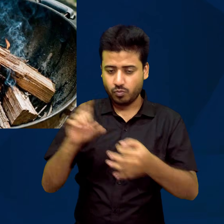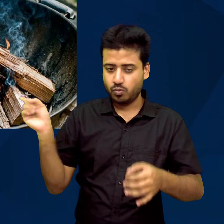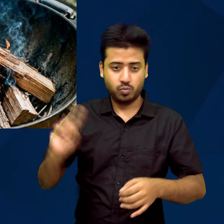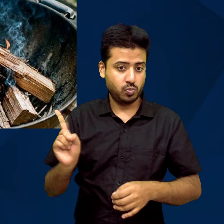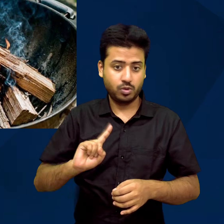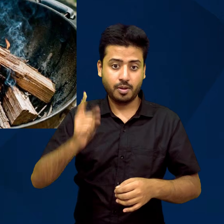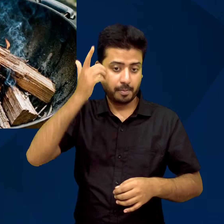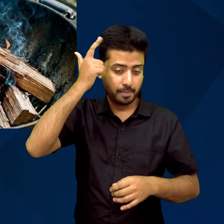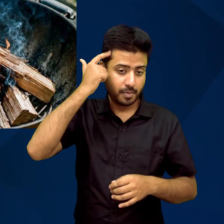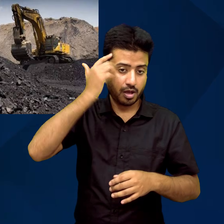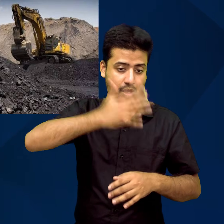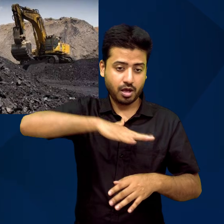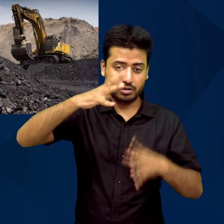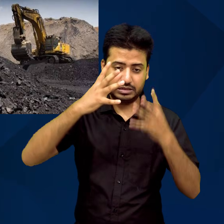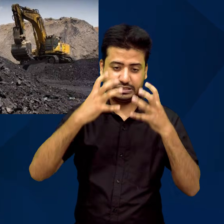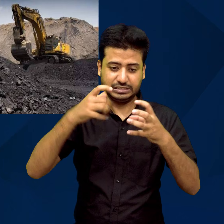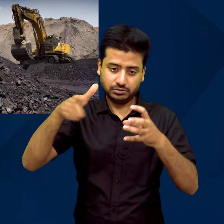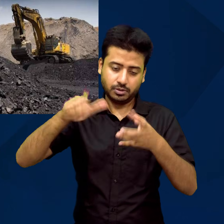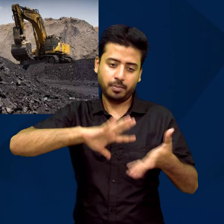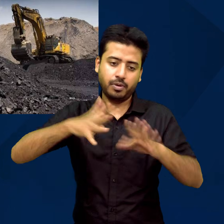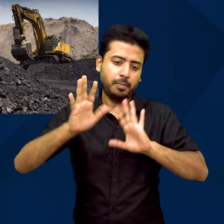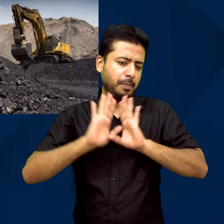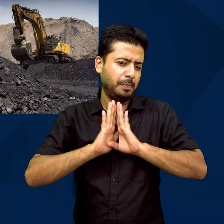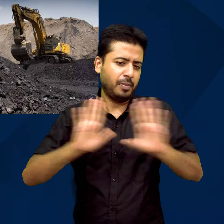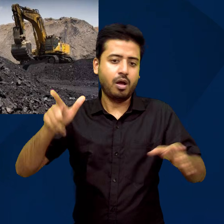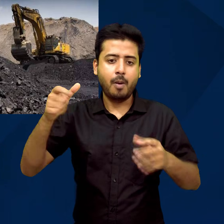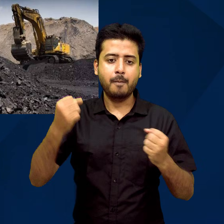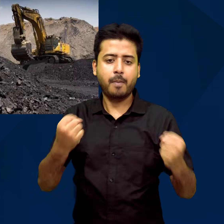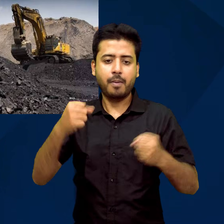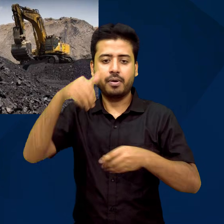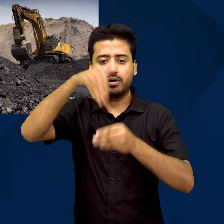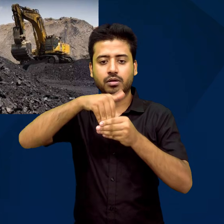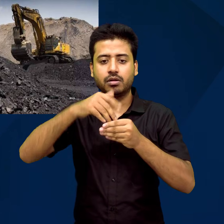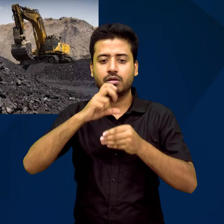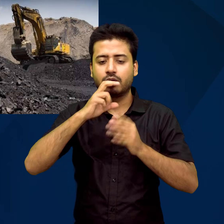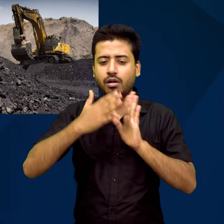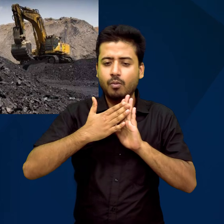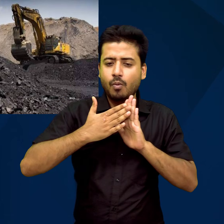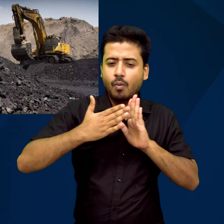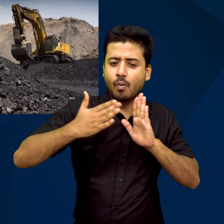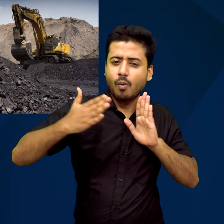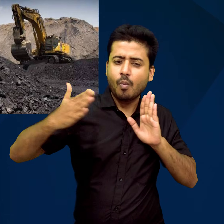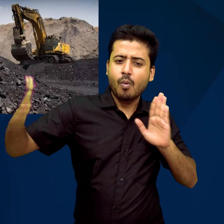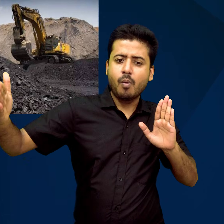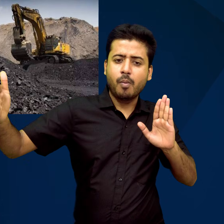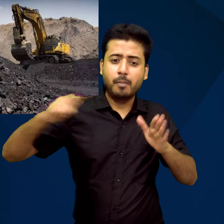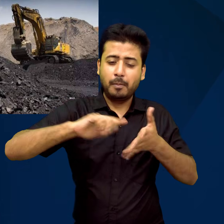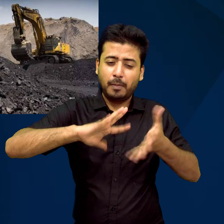the separator. A thin paper-like separator is placed inside the zinc can. This paper is coated